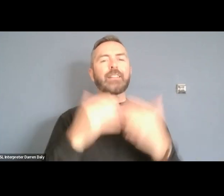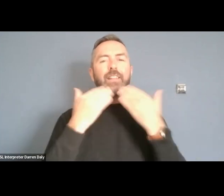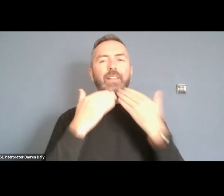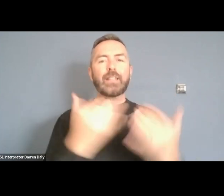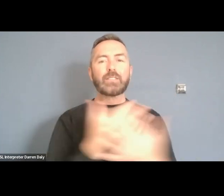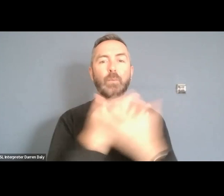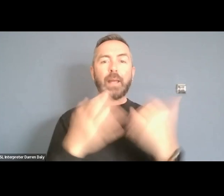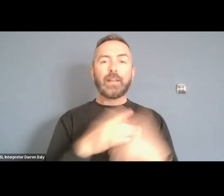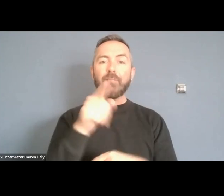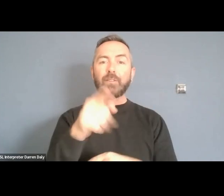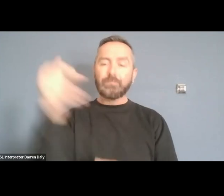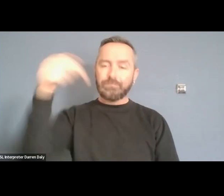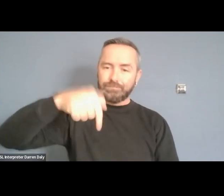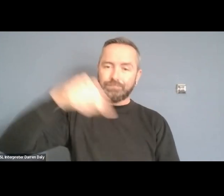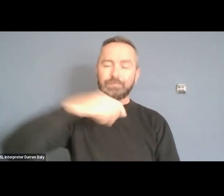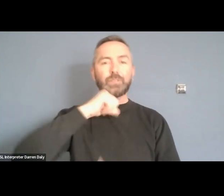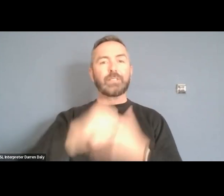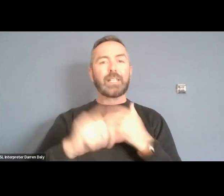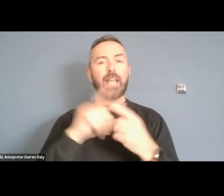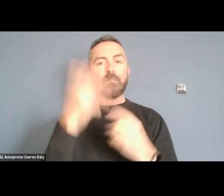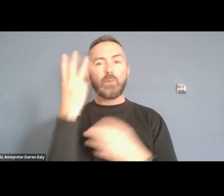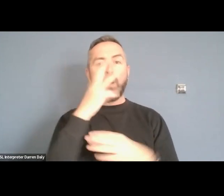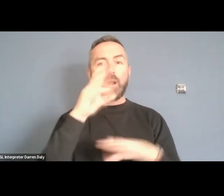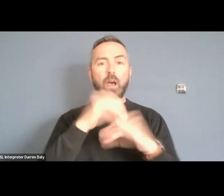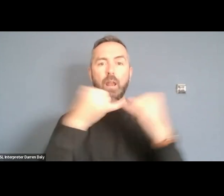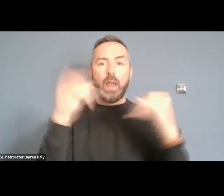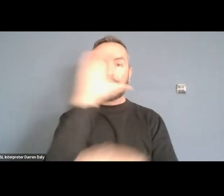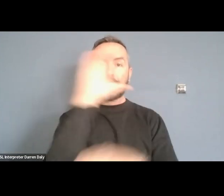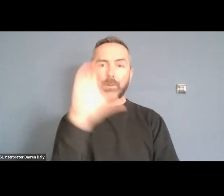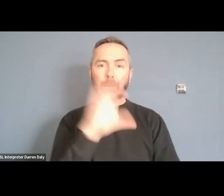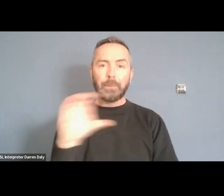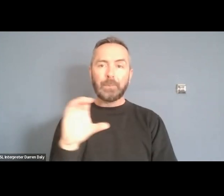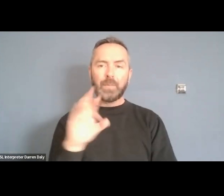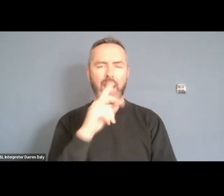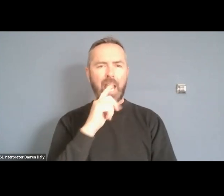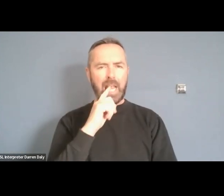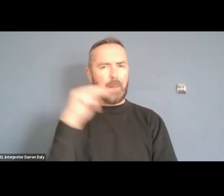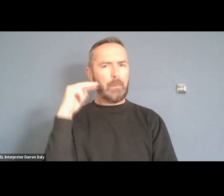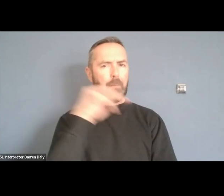coming here today and for tuning in online, it's a very important survey report